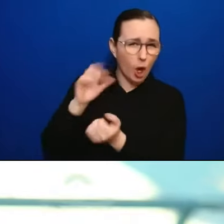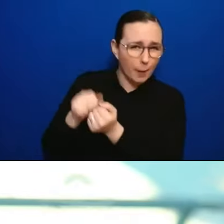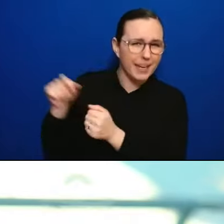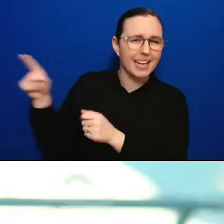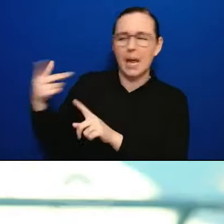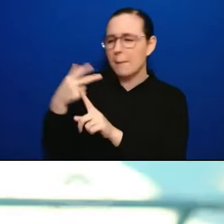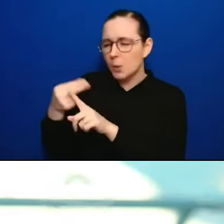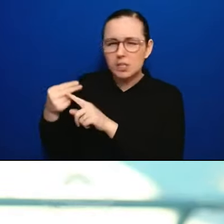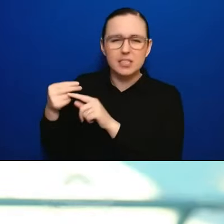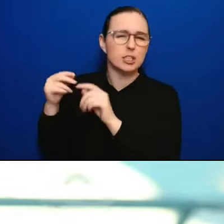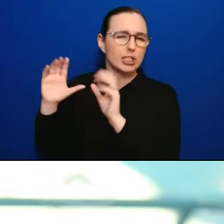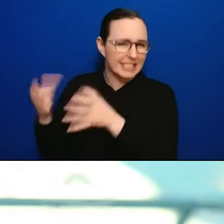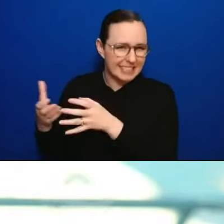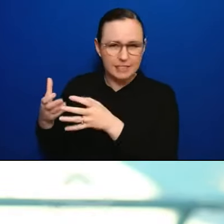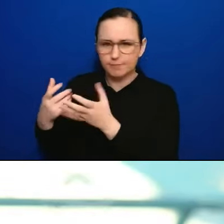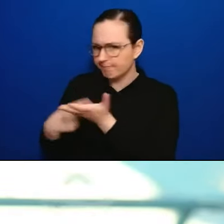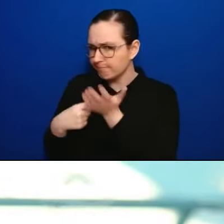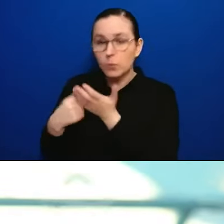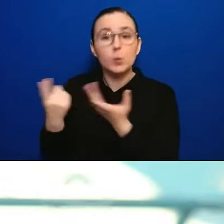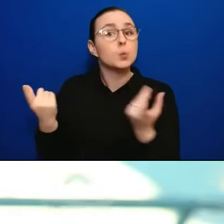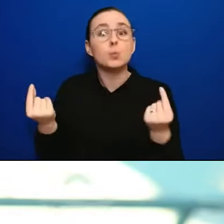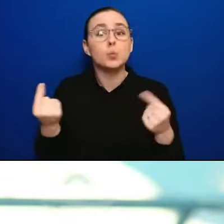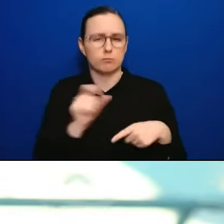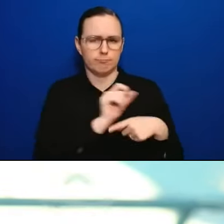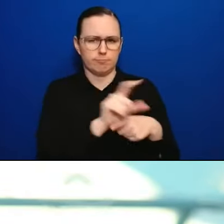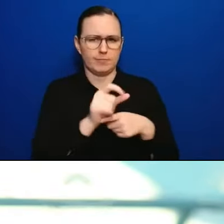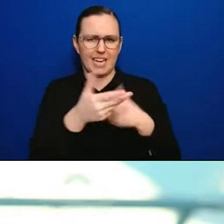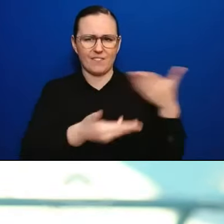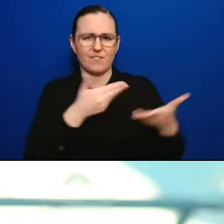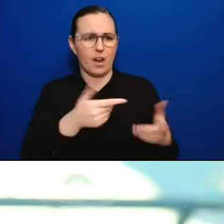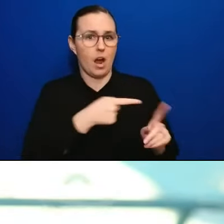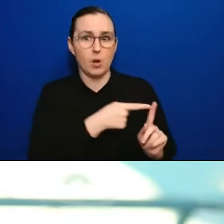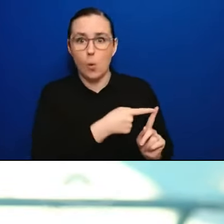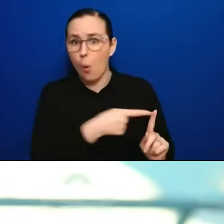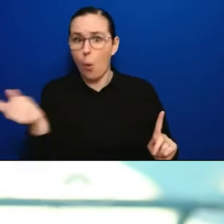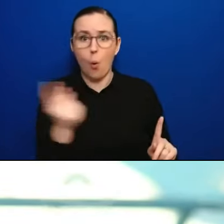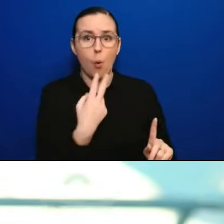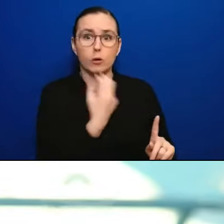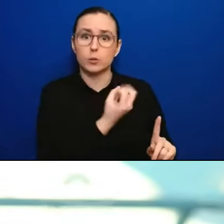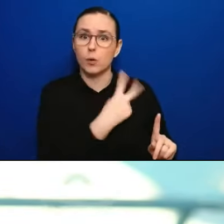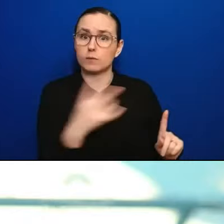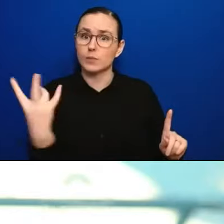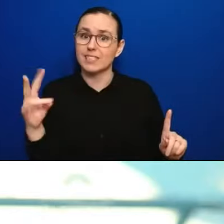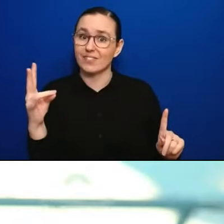in BC after discussion with our BC immunization committee and